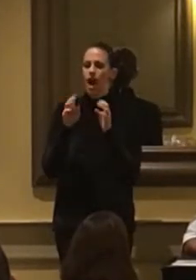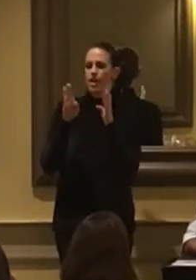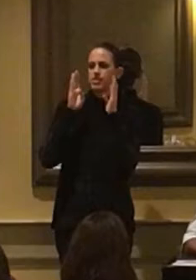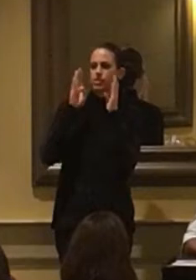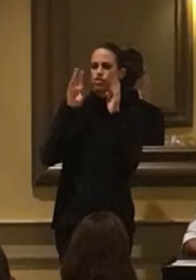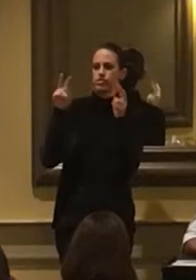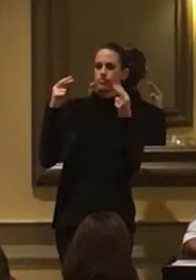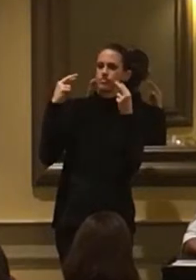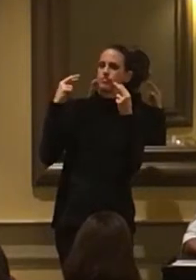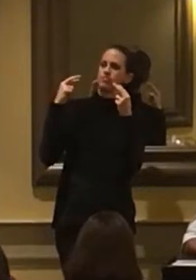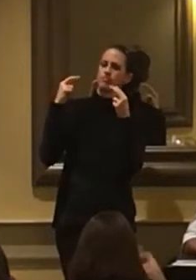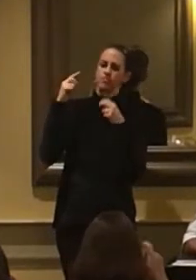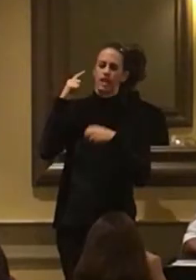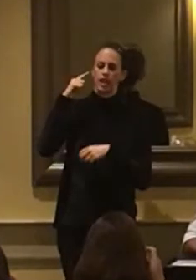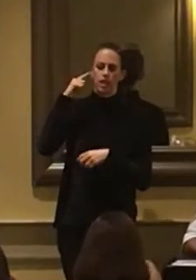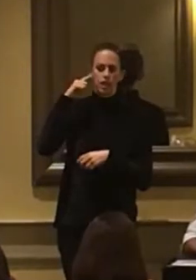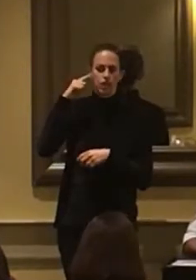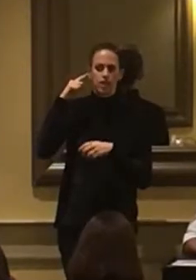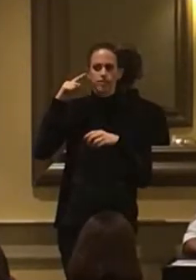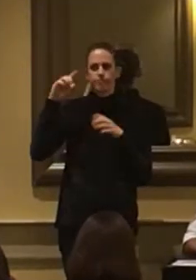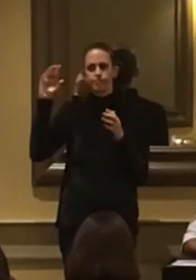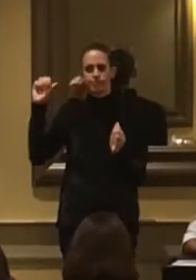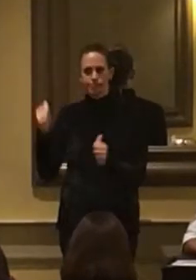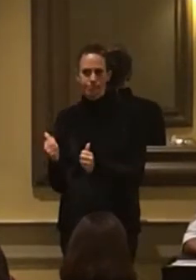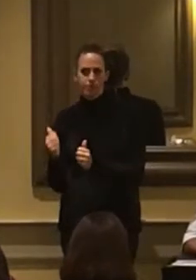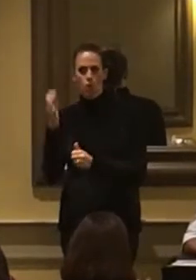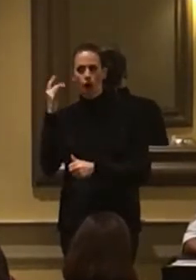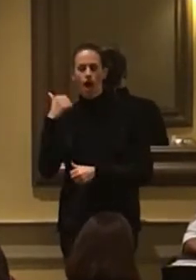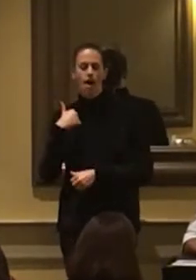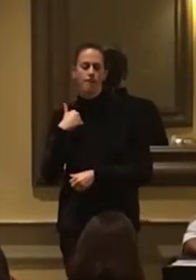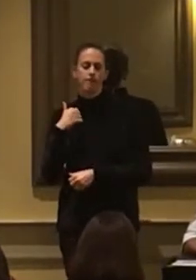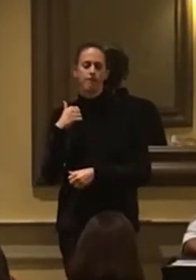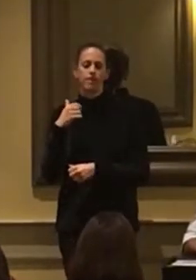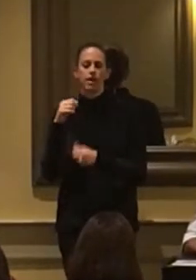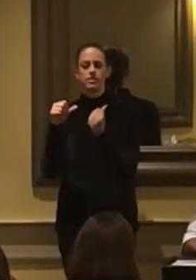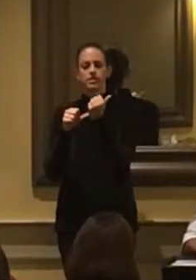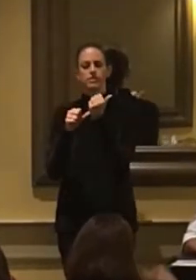because you have a sense of technology or support, like a FM or an interpreter scribing, attending to you in classes?